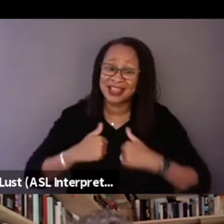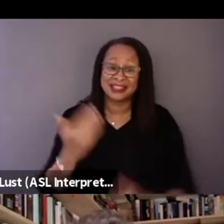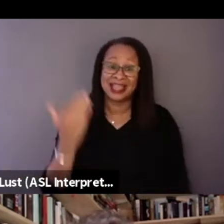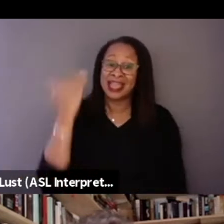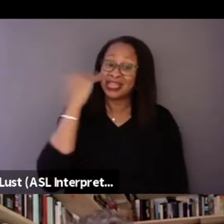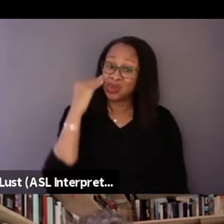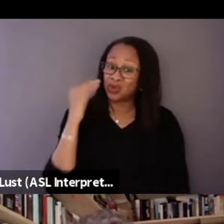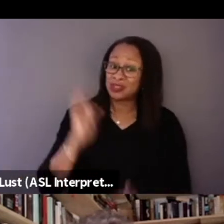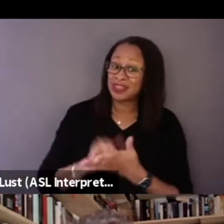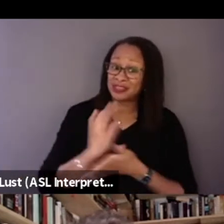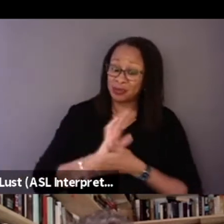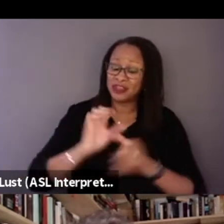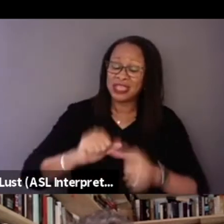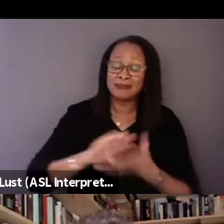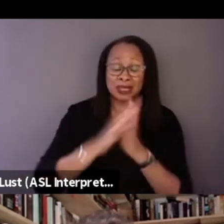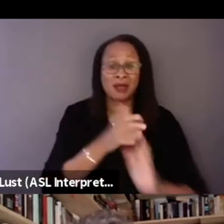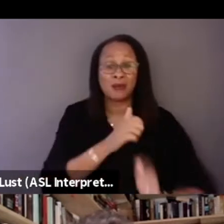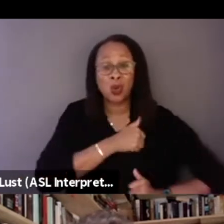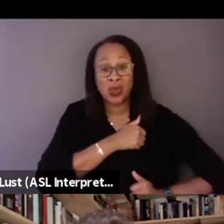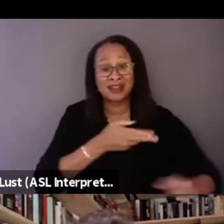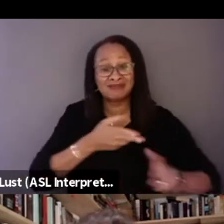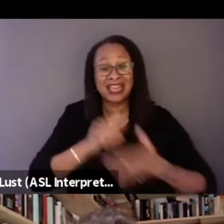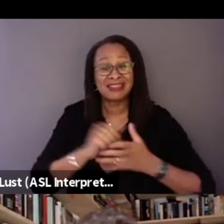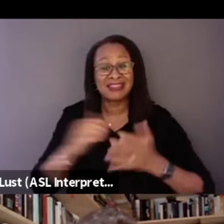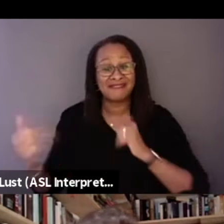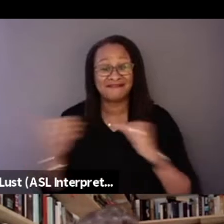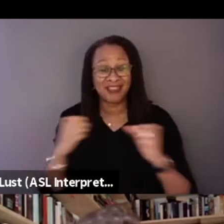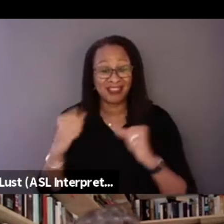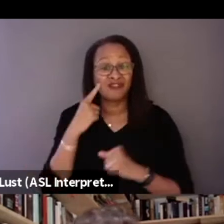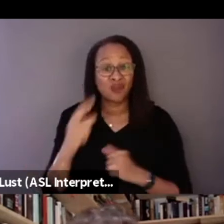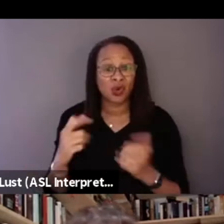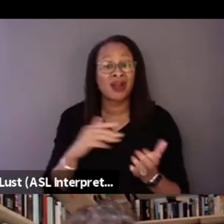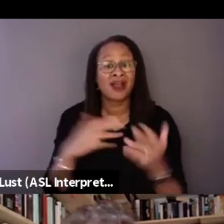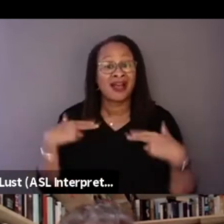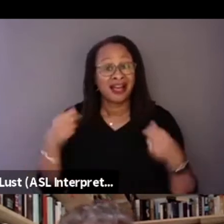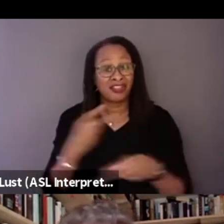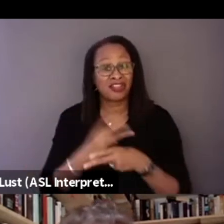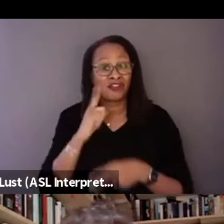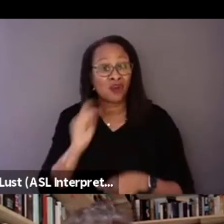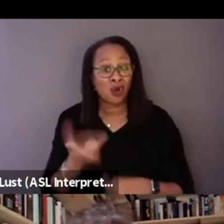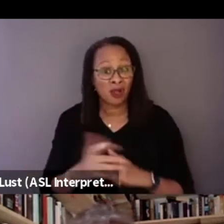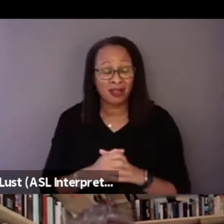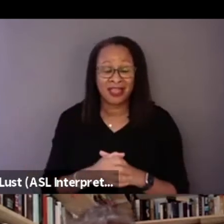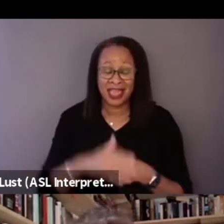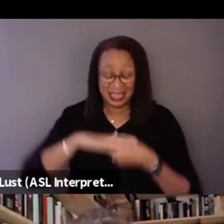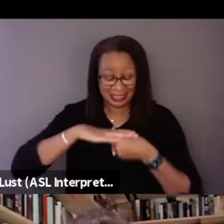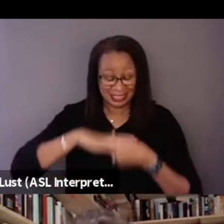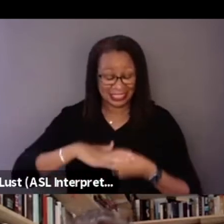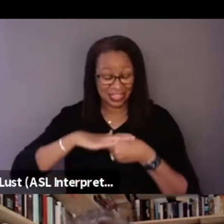could be a weapon in that fight. And I think where there was tension was really in that balance of the political and personal.